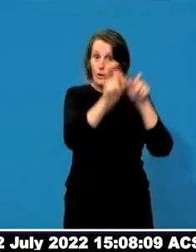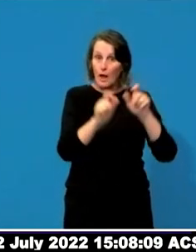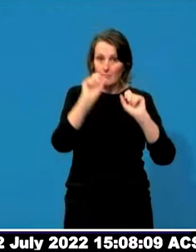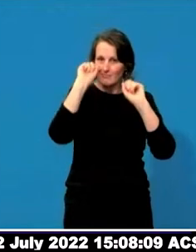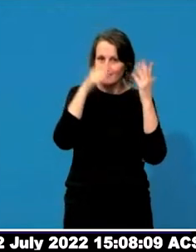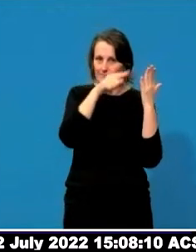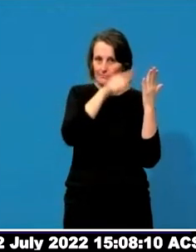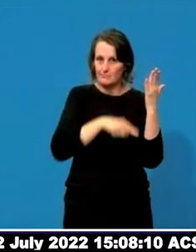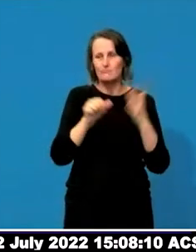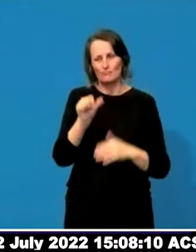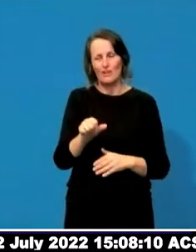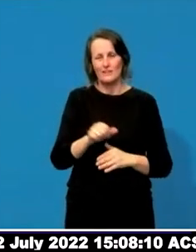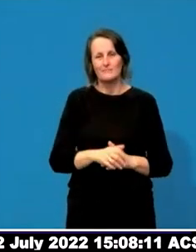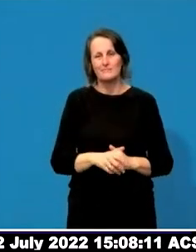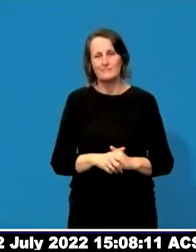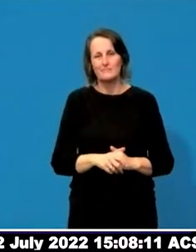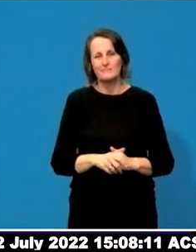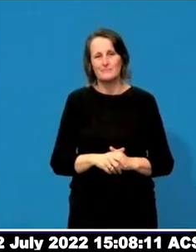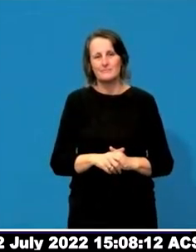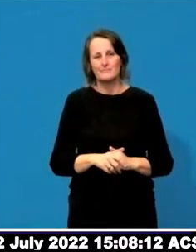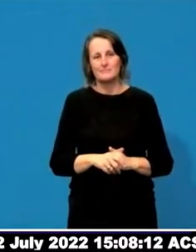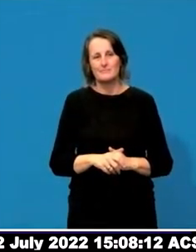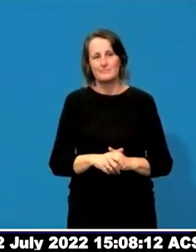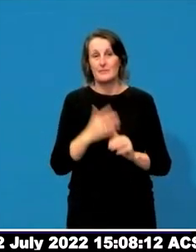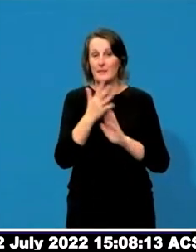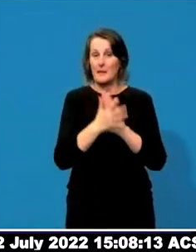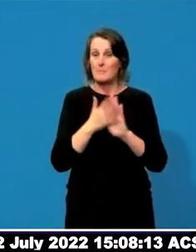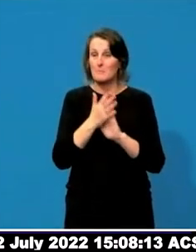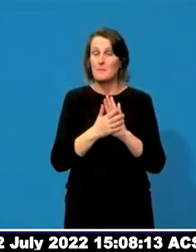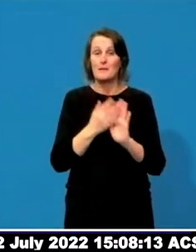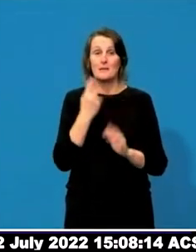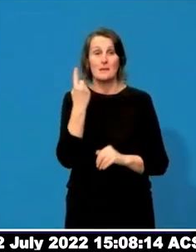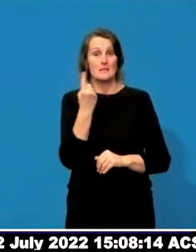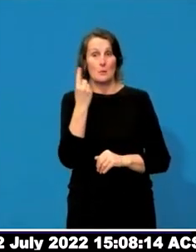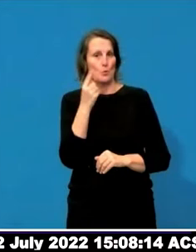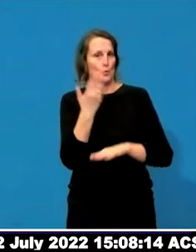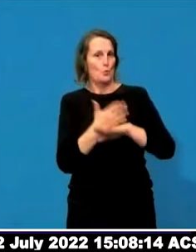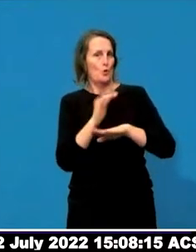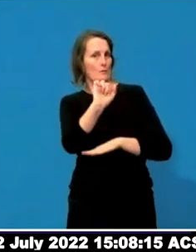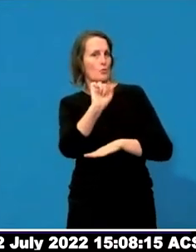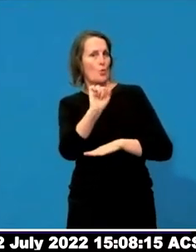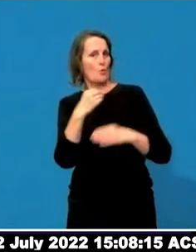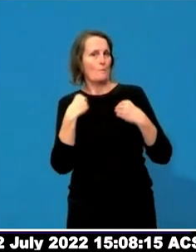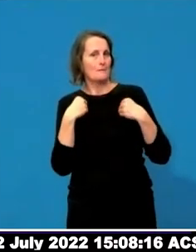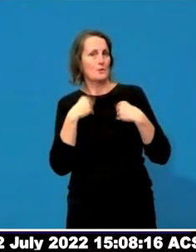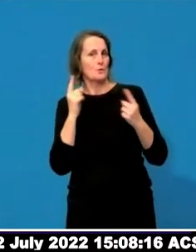And as a consequence, somebody from your business will sit in the planning meeting with the clients. Yes.